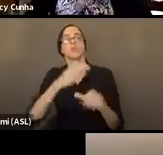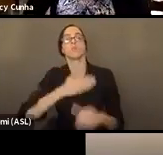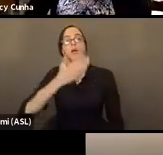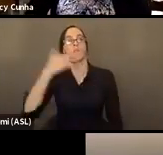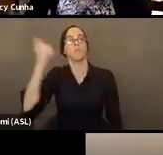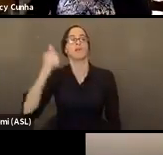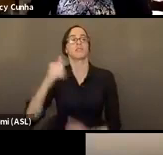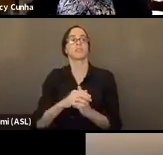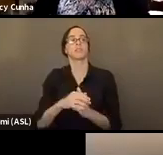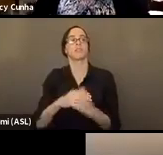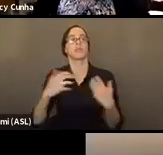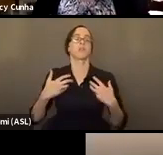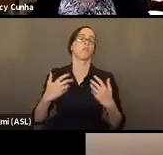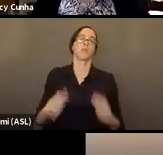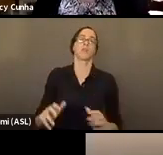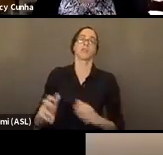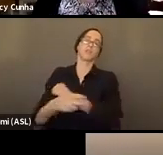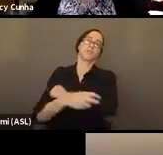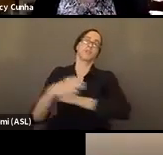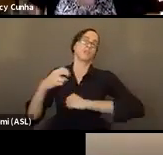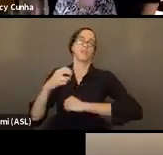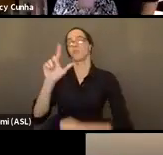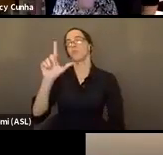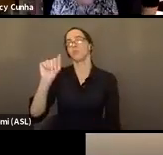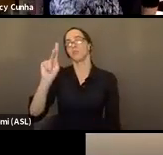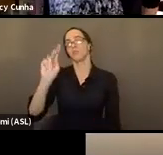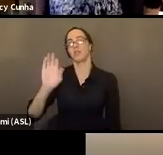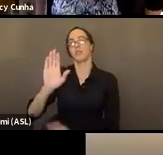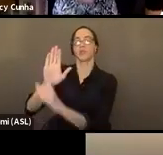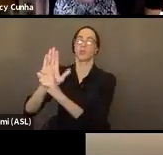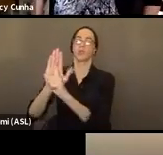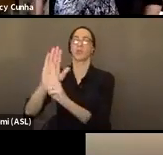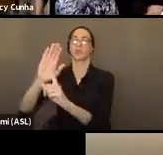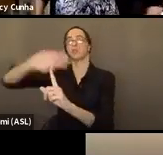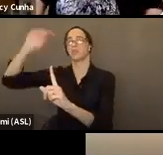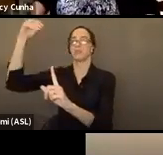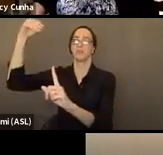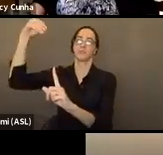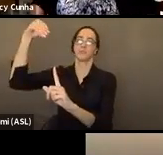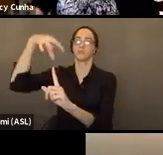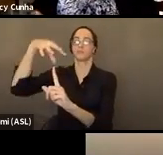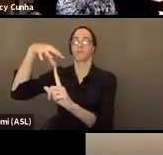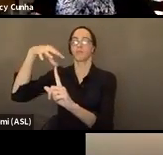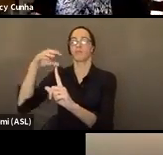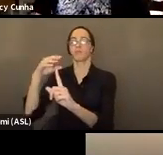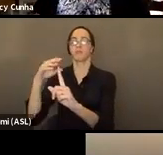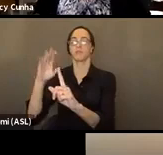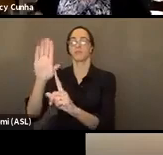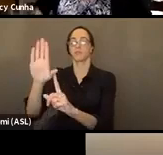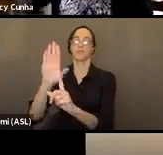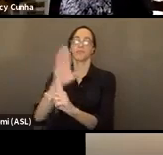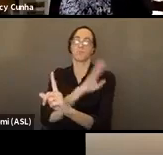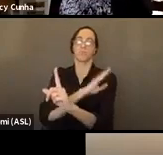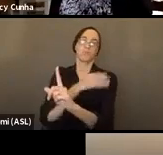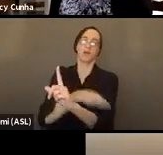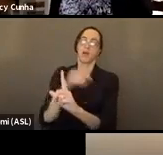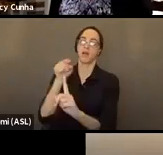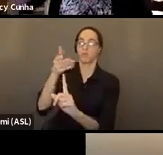she's the one that probably be best for this question but what we're looking at is really